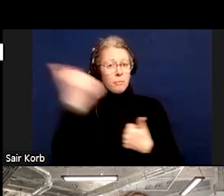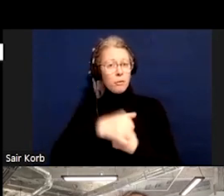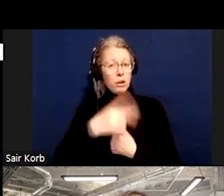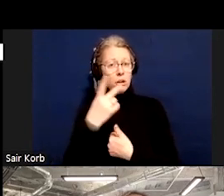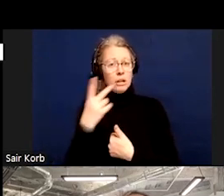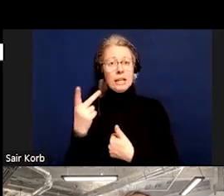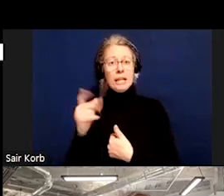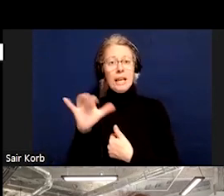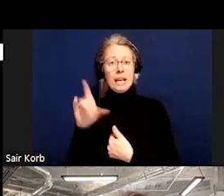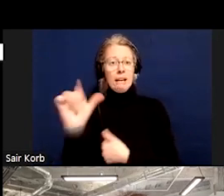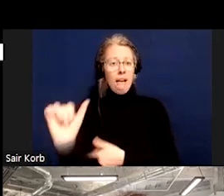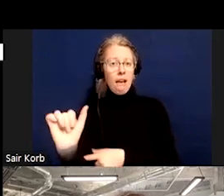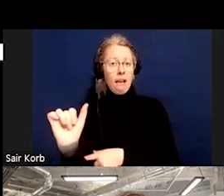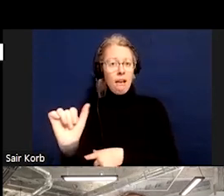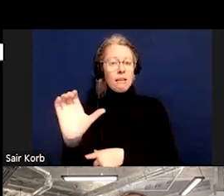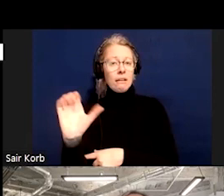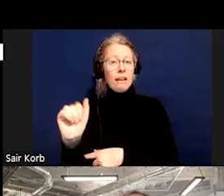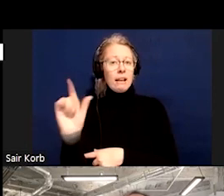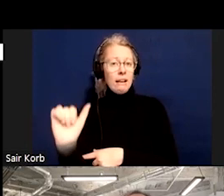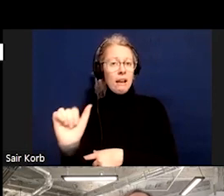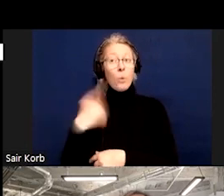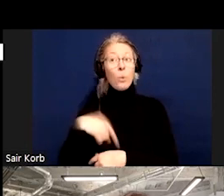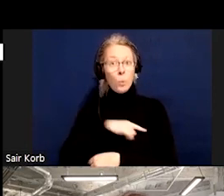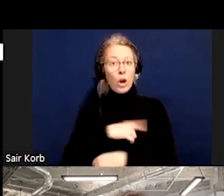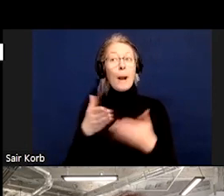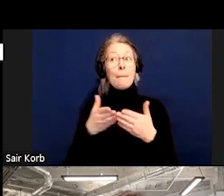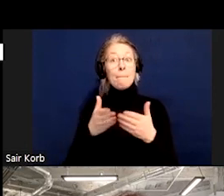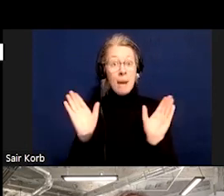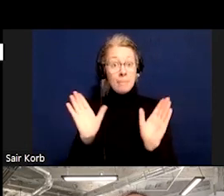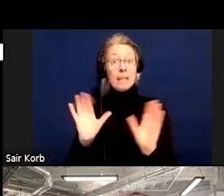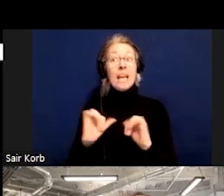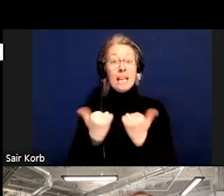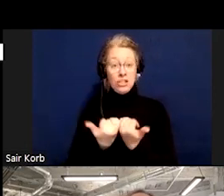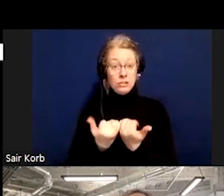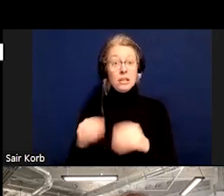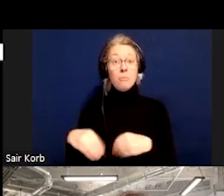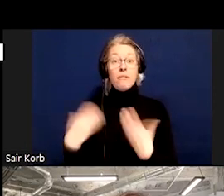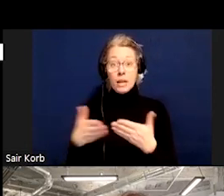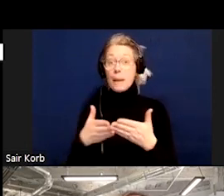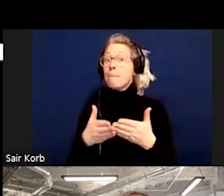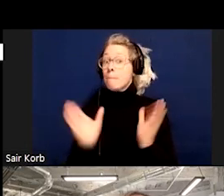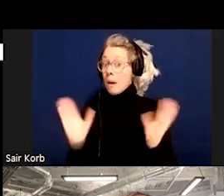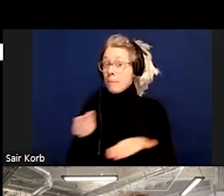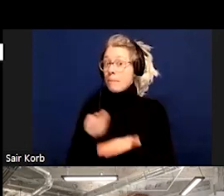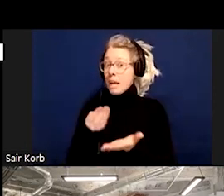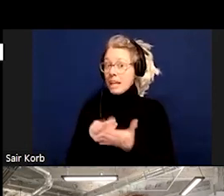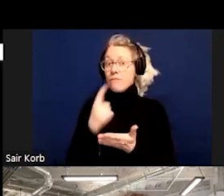as being a public agency, stewarding public dollars for the public good or for public